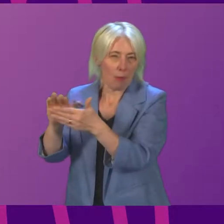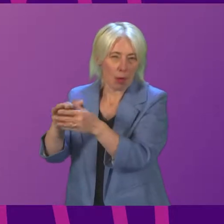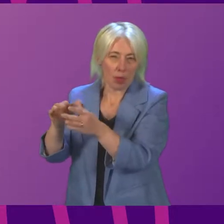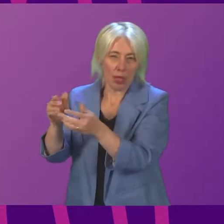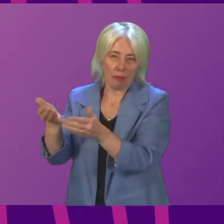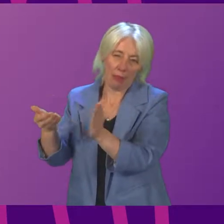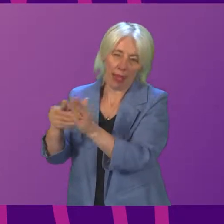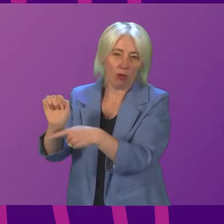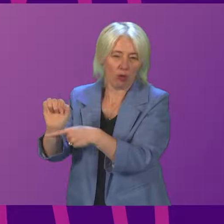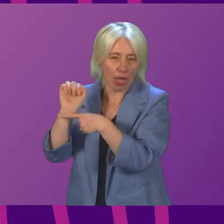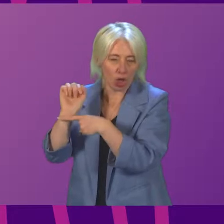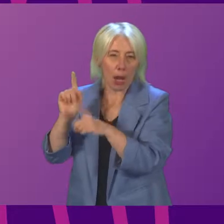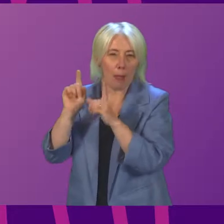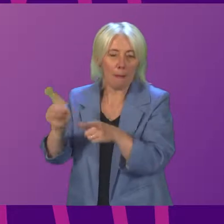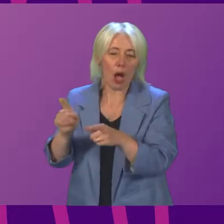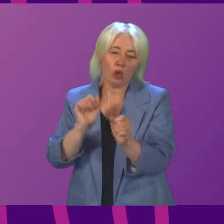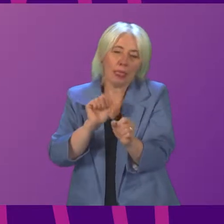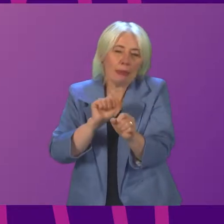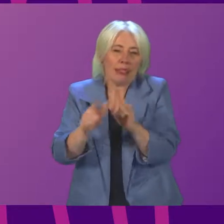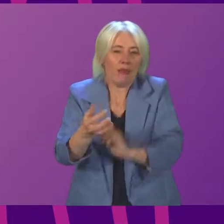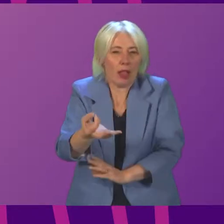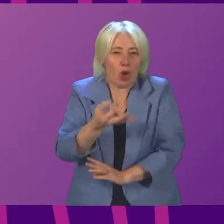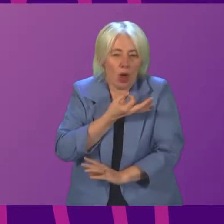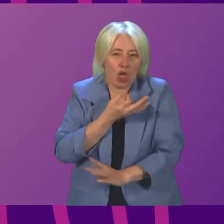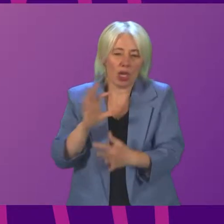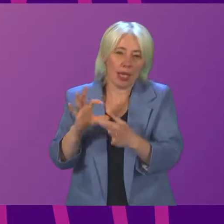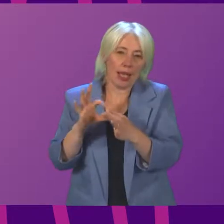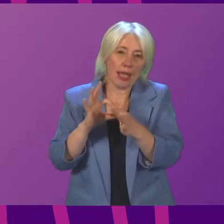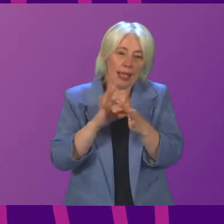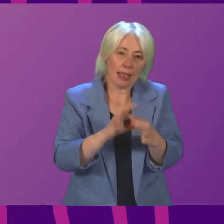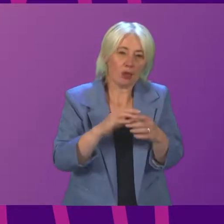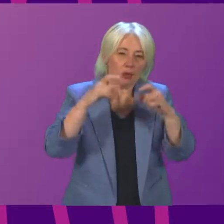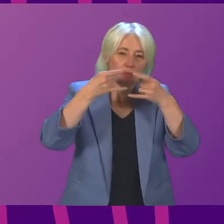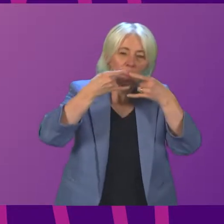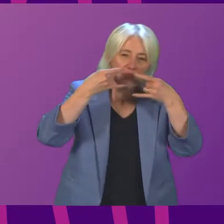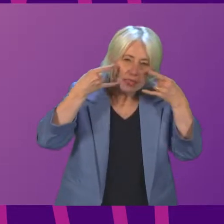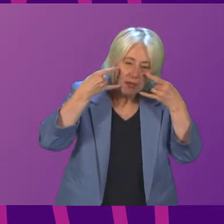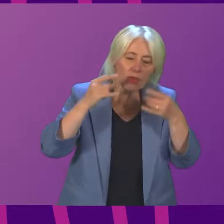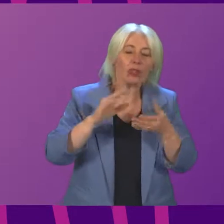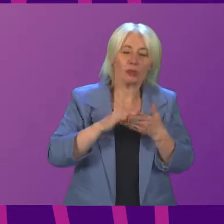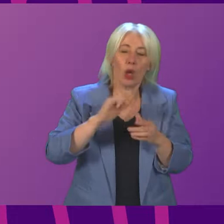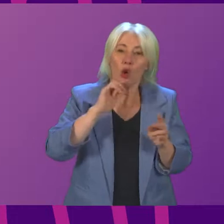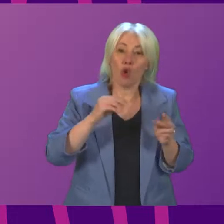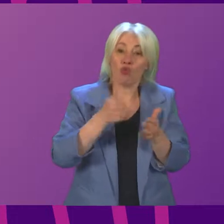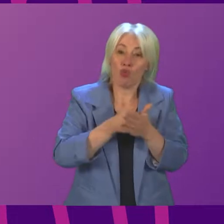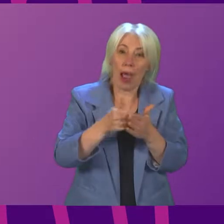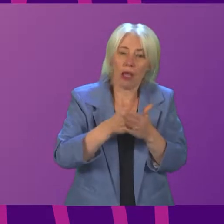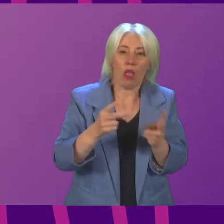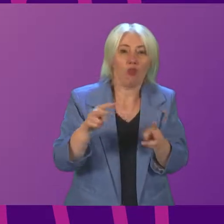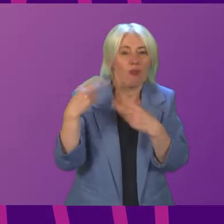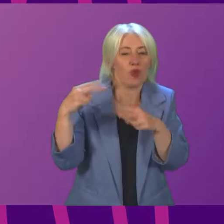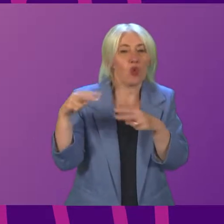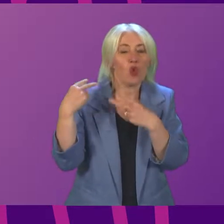On the member’s question about face coverings, we review regularly—we are required to do so by